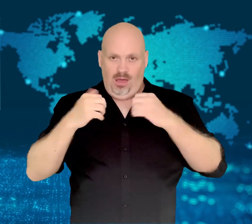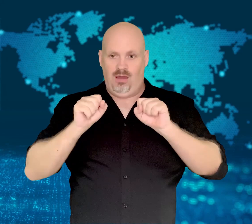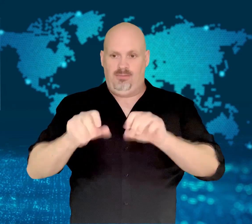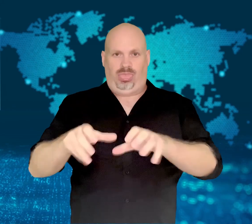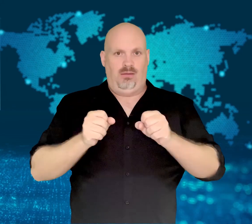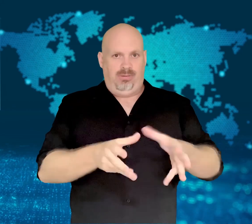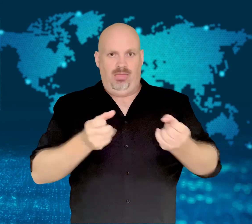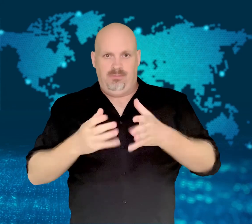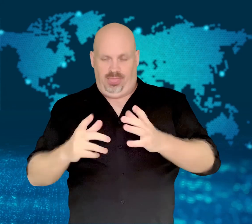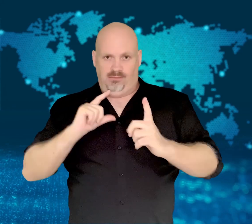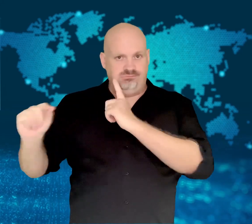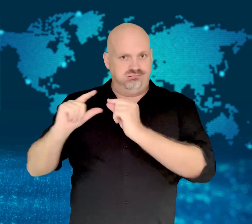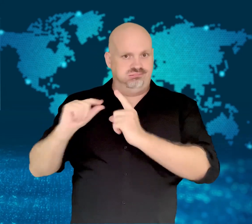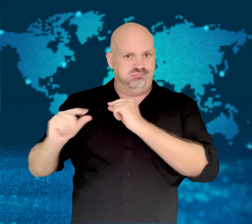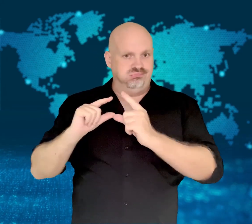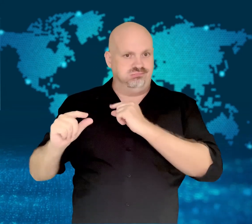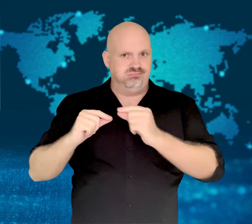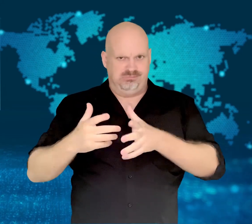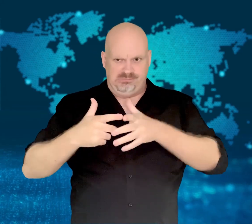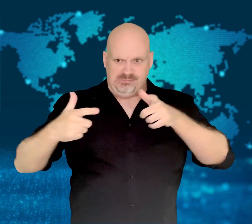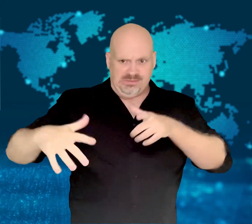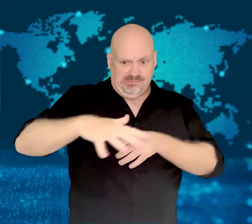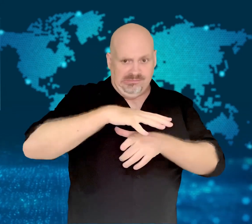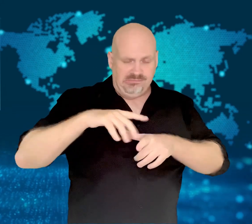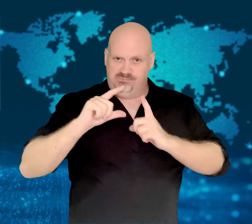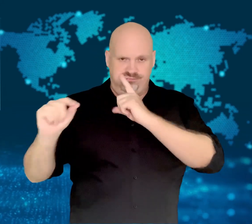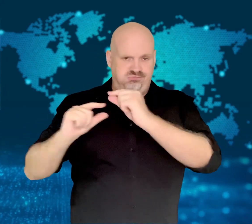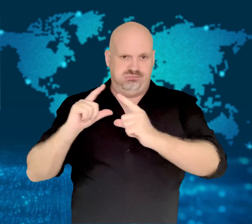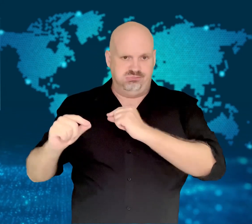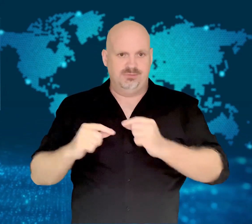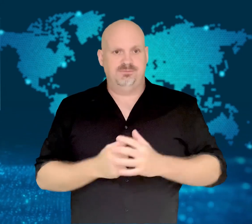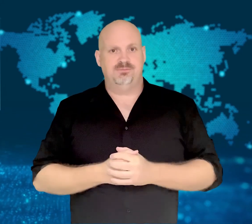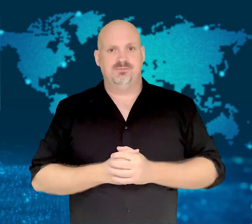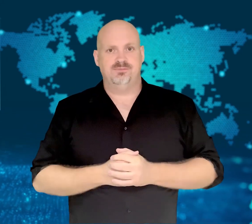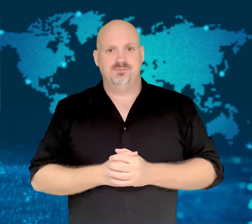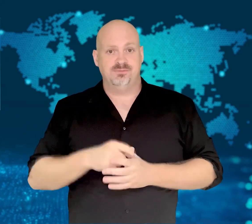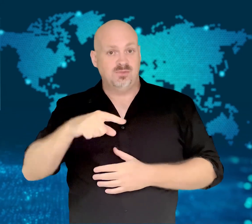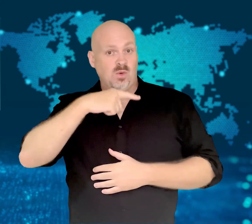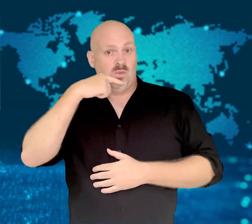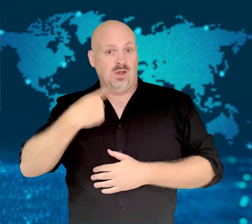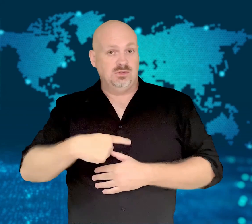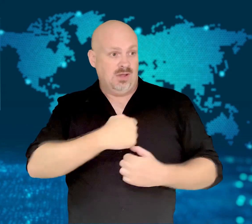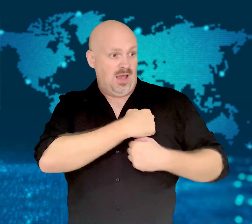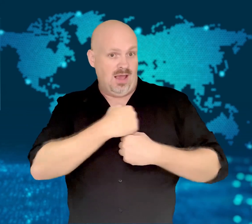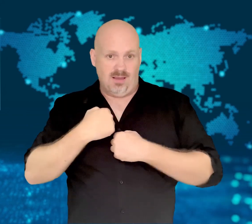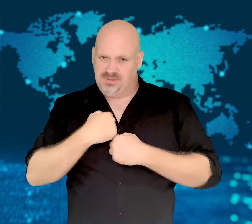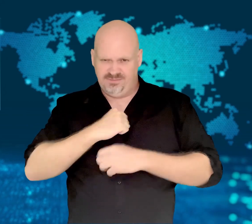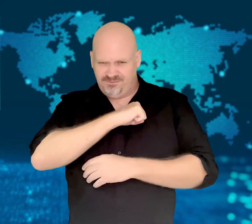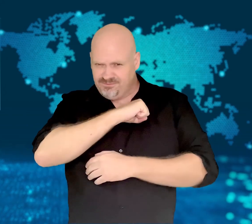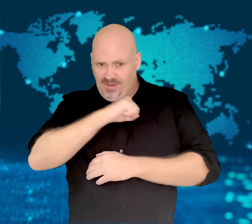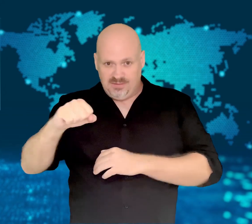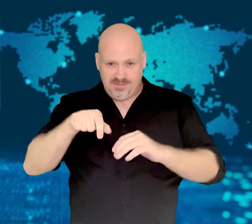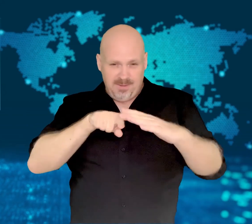Russia's withdrawal has included several eastern key cities.